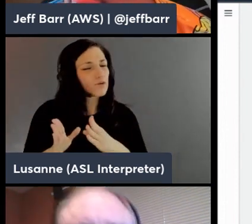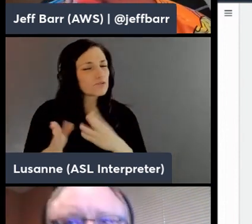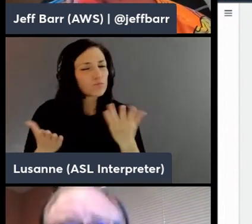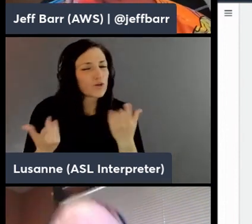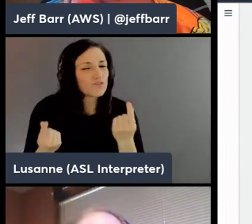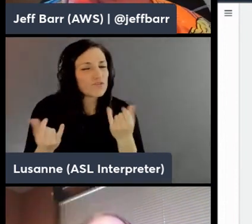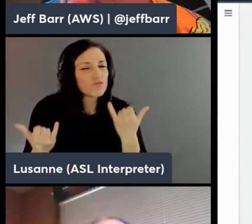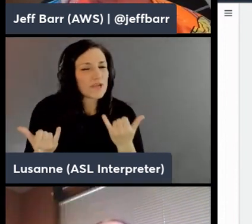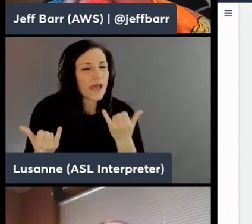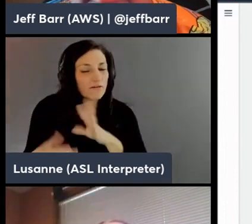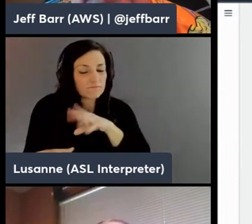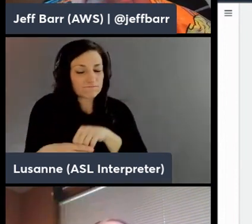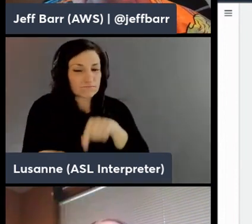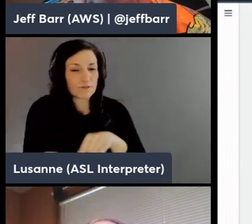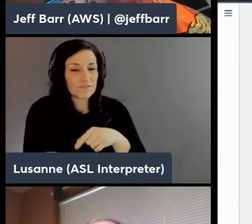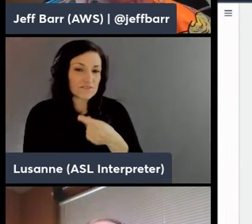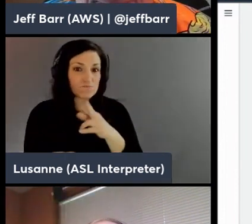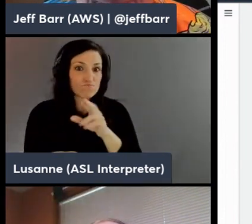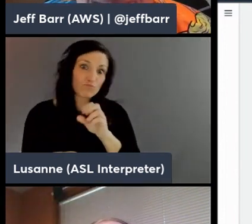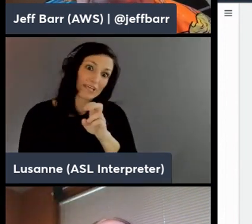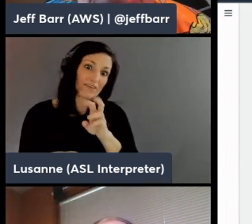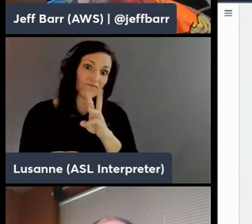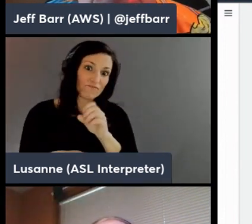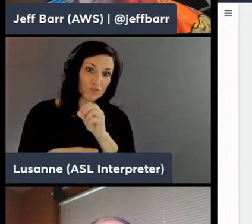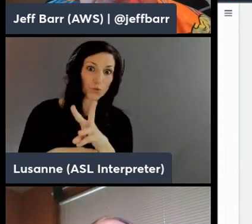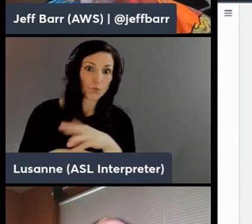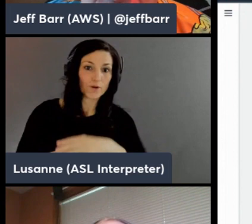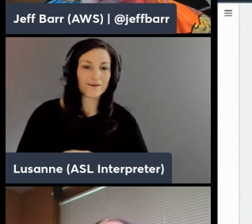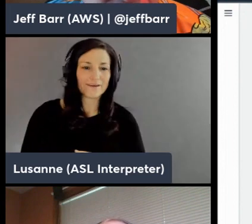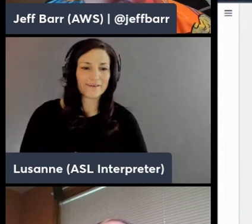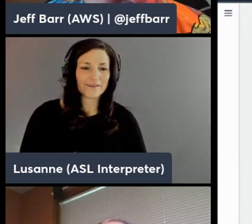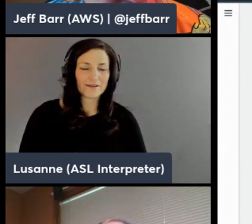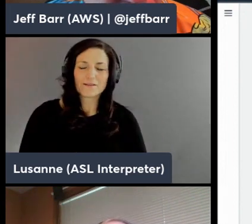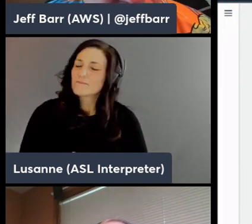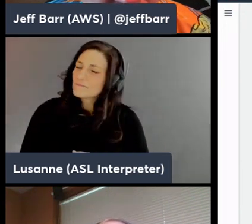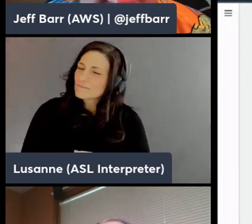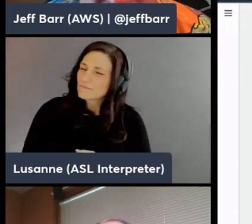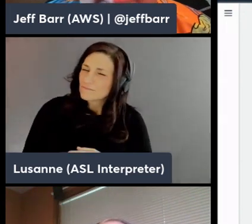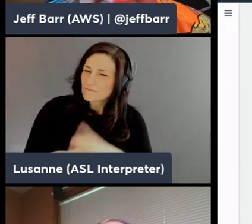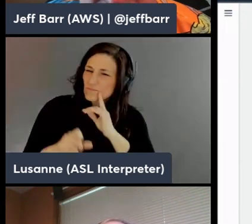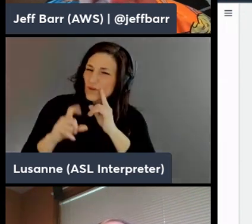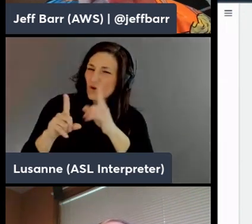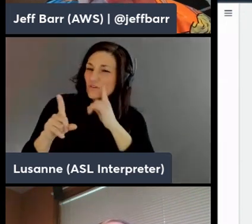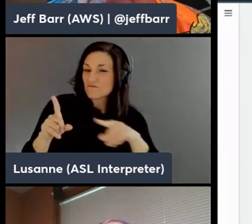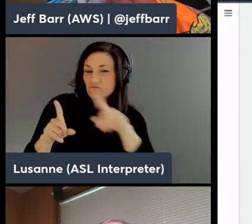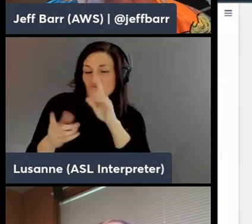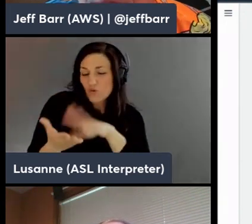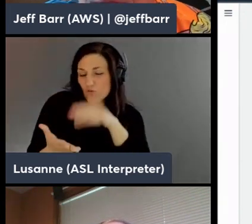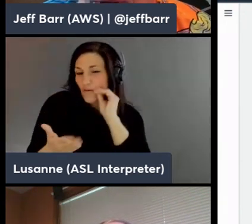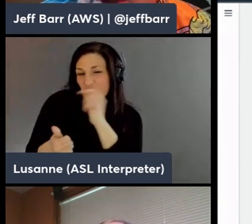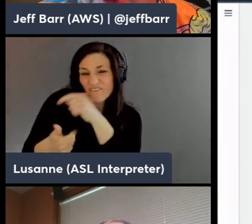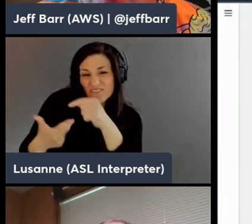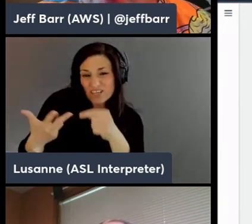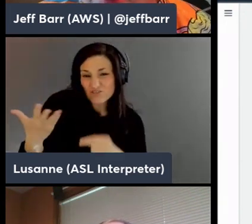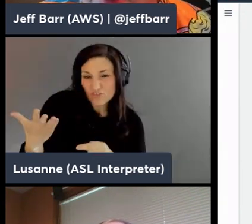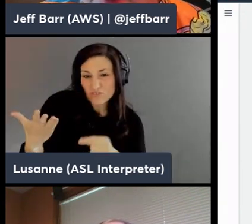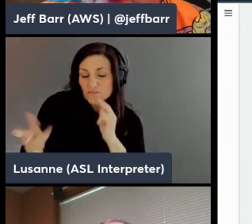A big part of that, I think, is to learn how the features work, to find features, look at the documentation, understand